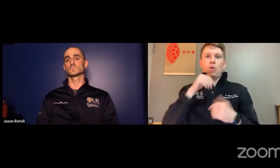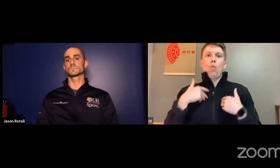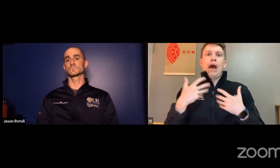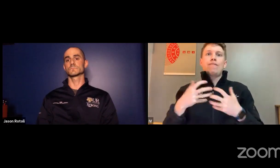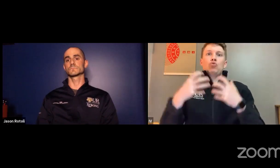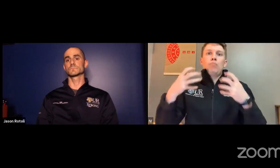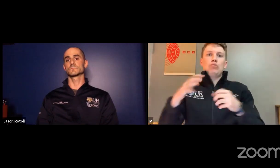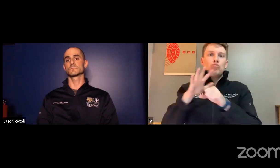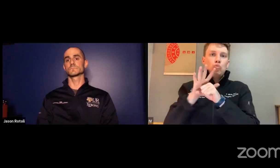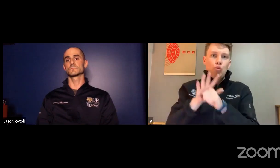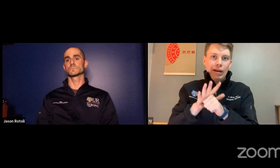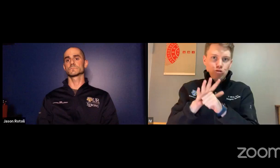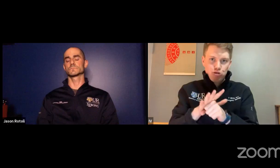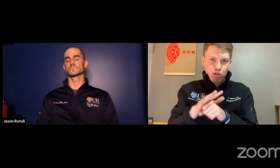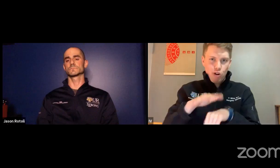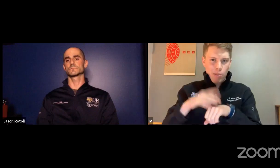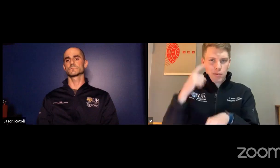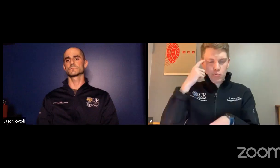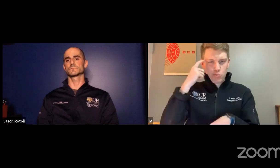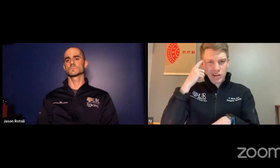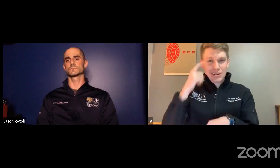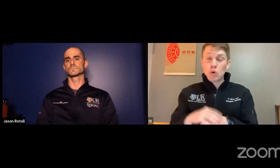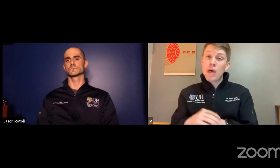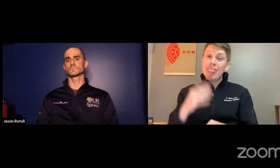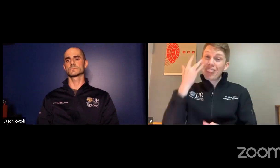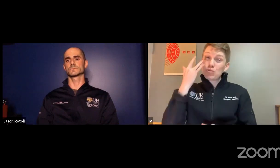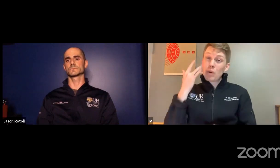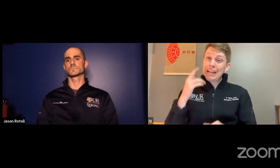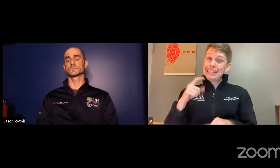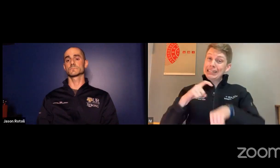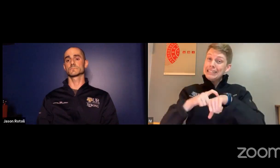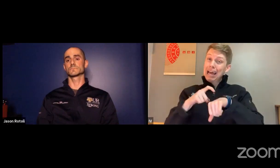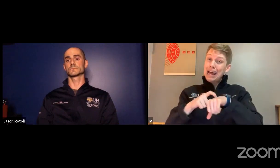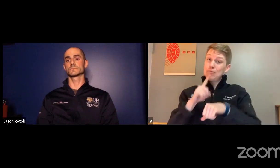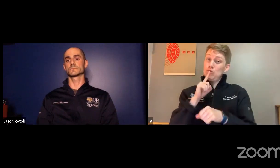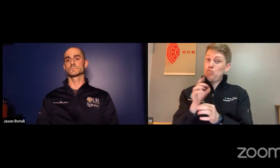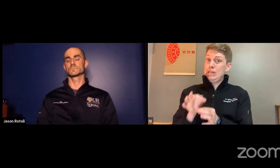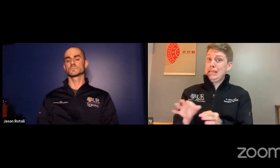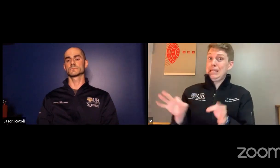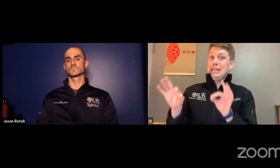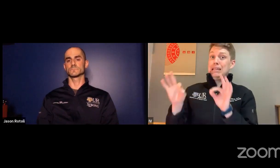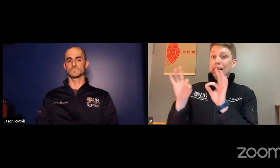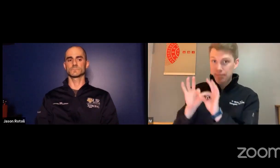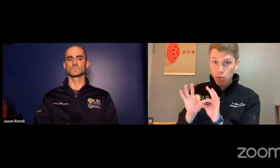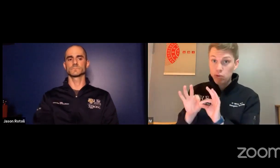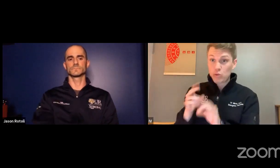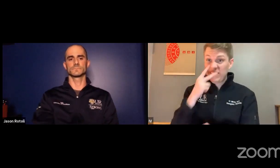stands for time. At that point you may need surgical intervention.